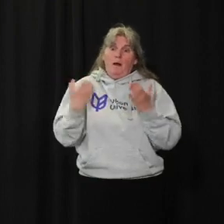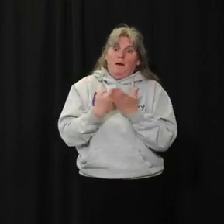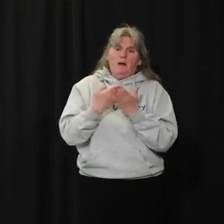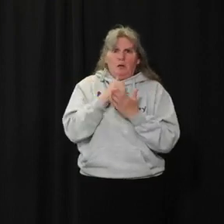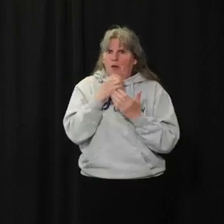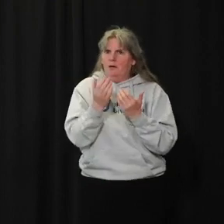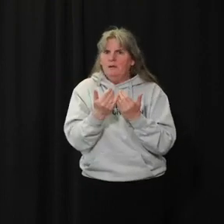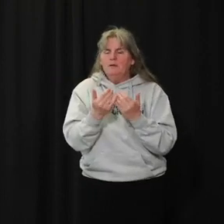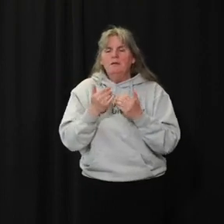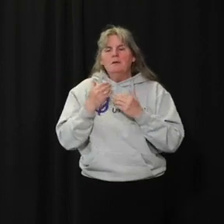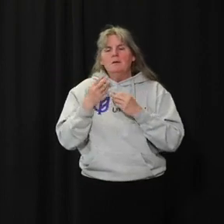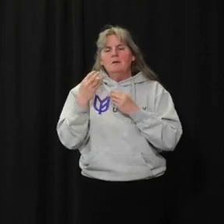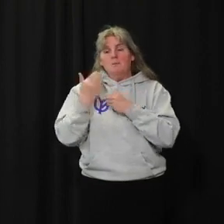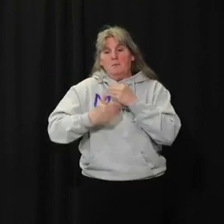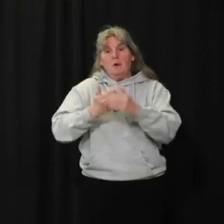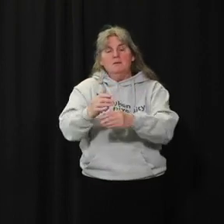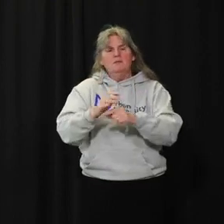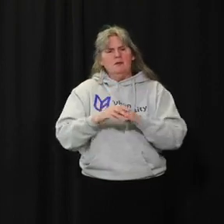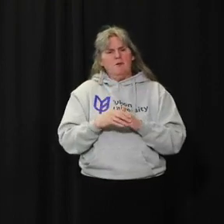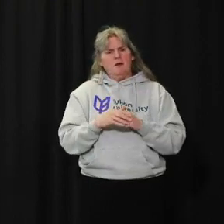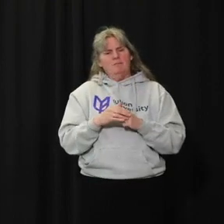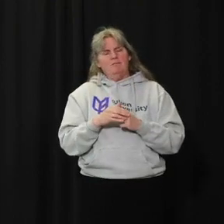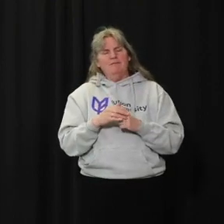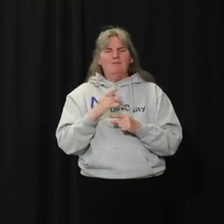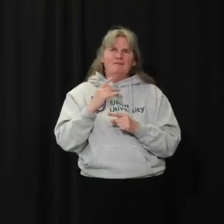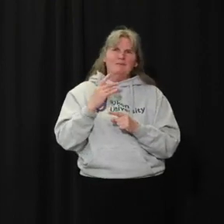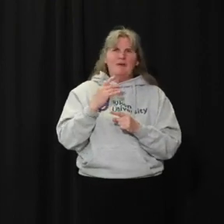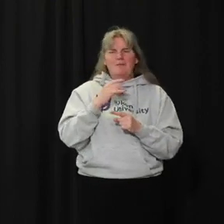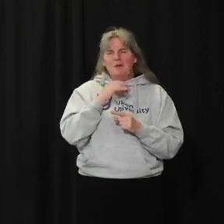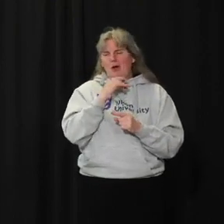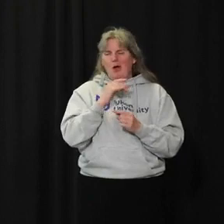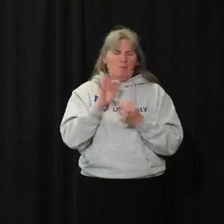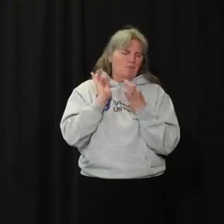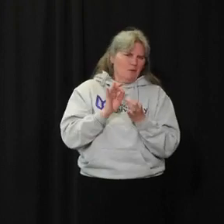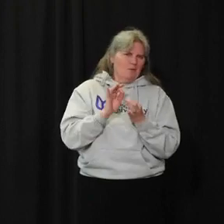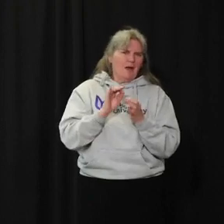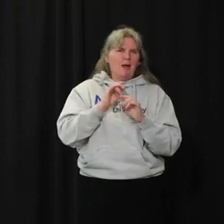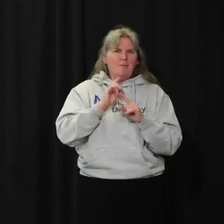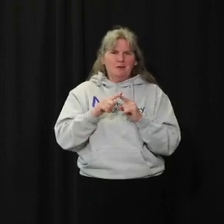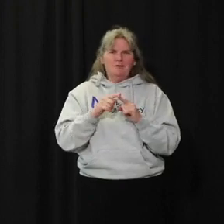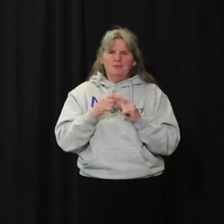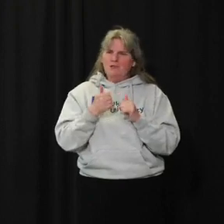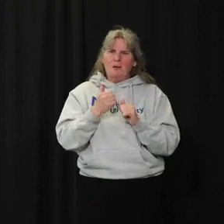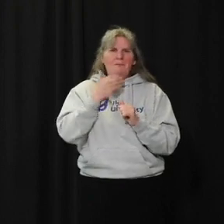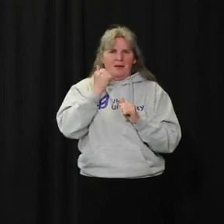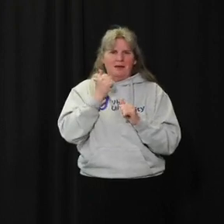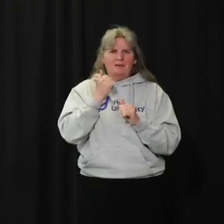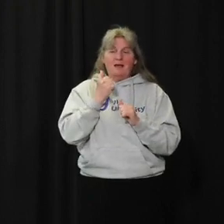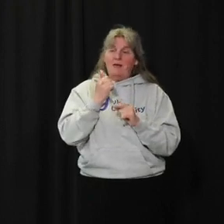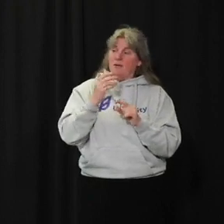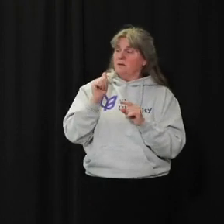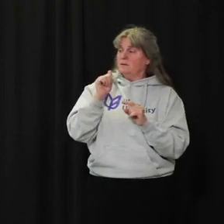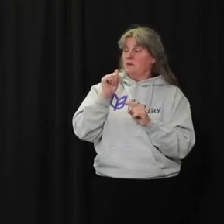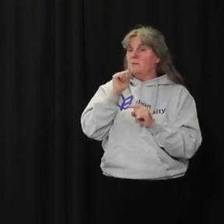So we are going to try to make sure that we get it right. We probably will not get it right each and every time and I think the private sector as well